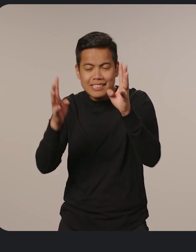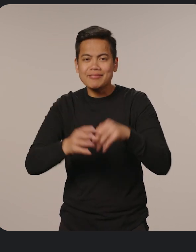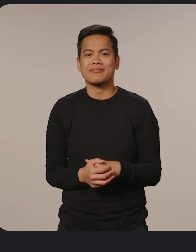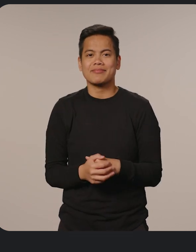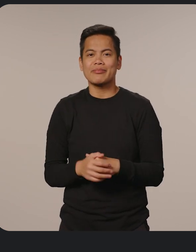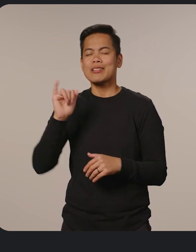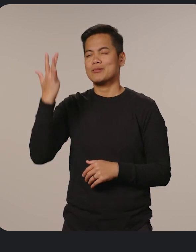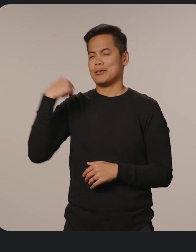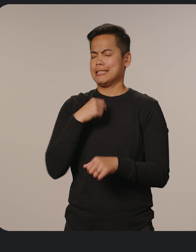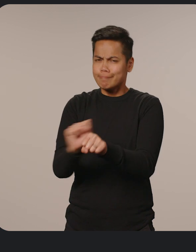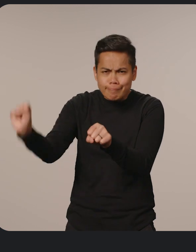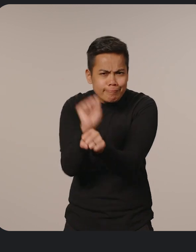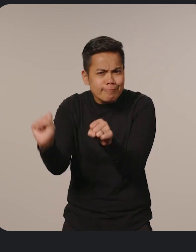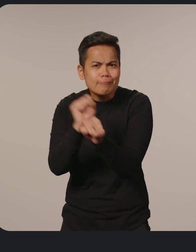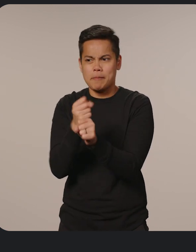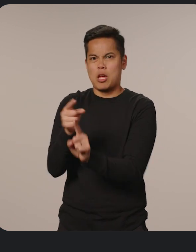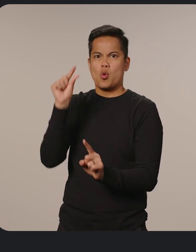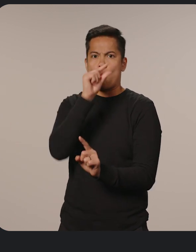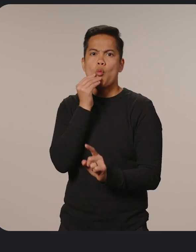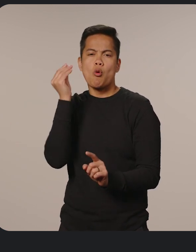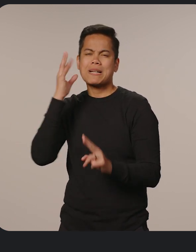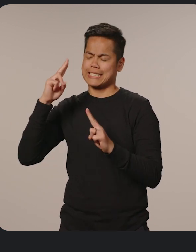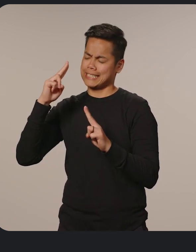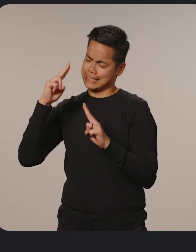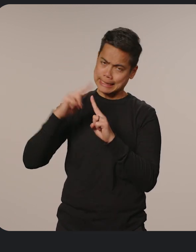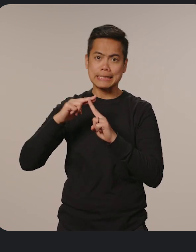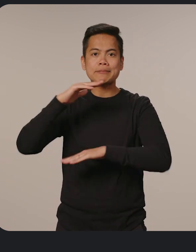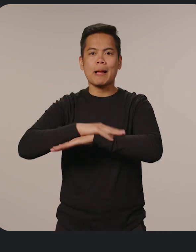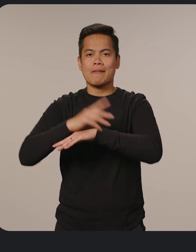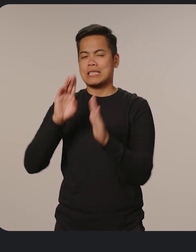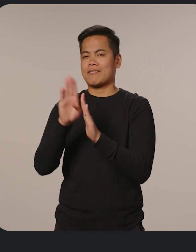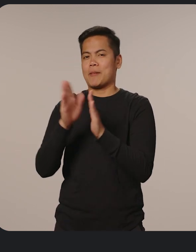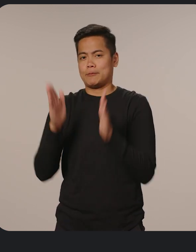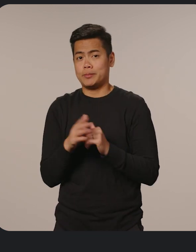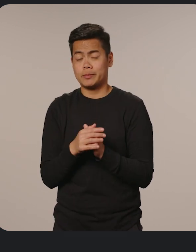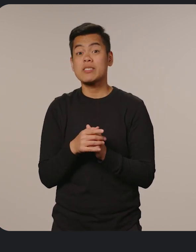That's why we're working hard to make Google Home the best platform for developers so you can cost effectively